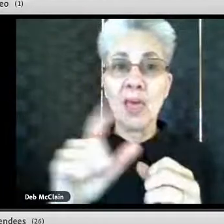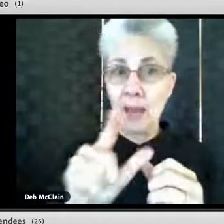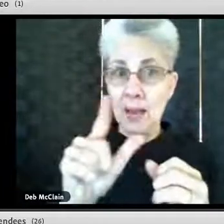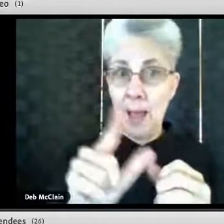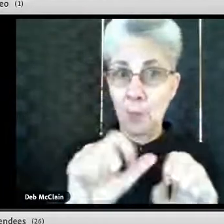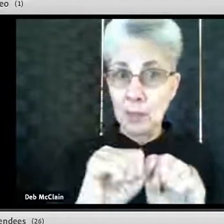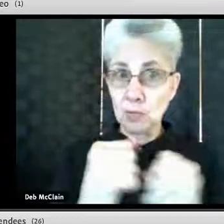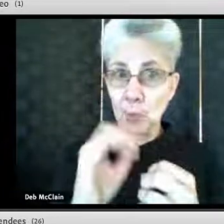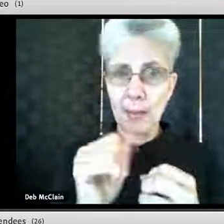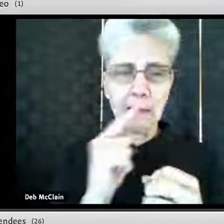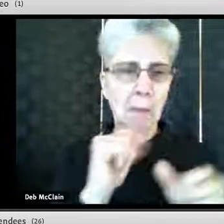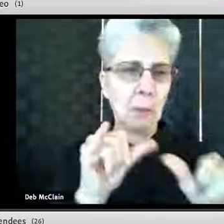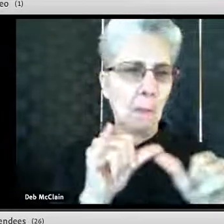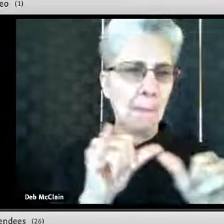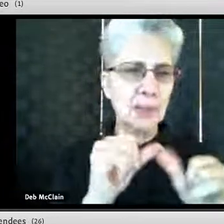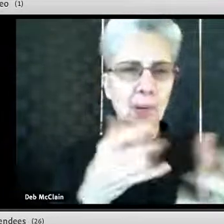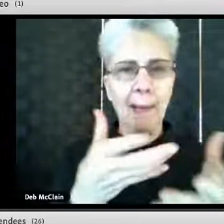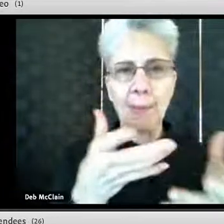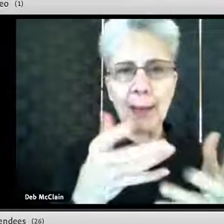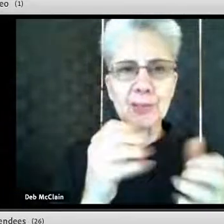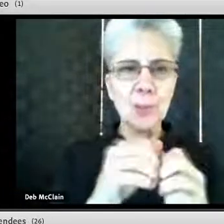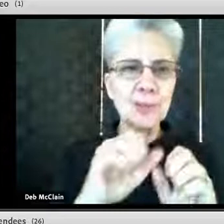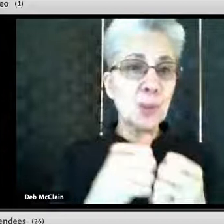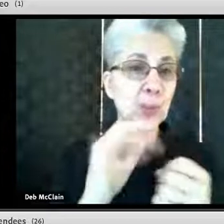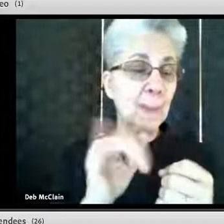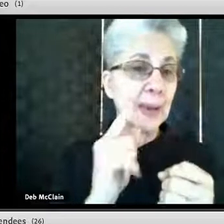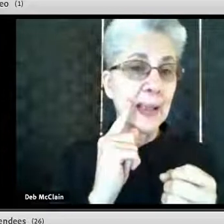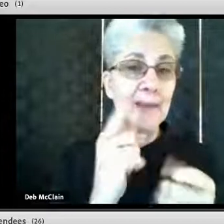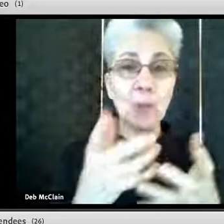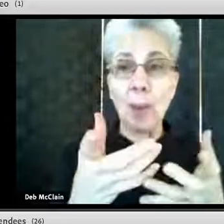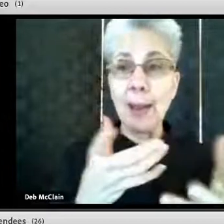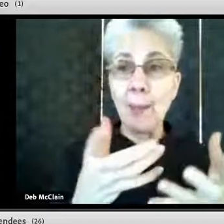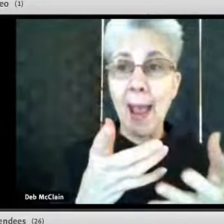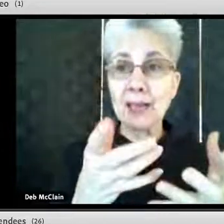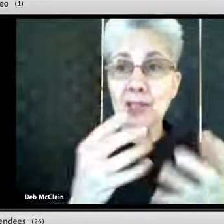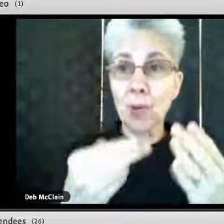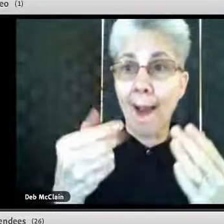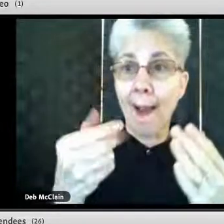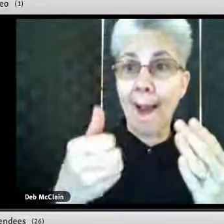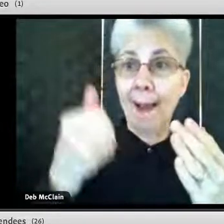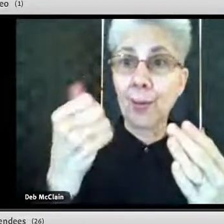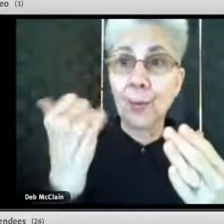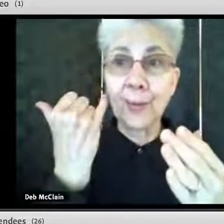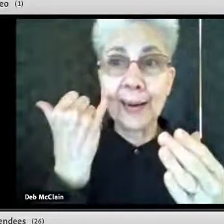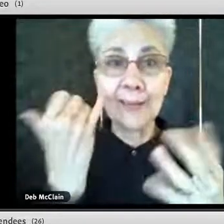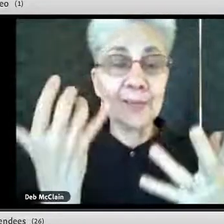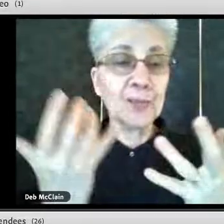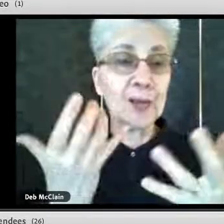Are you just measuring interactions on social media and if your interactions are higher, if this week,